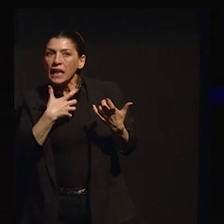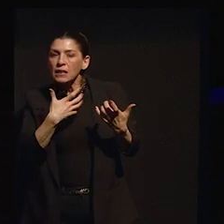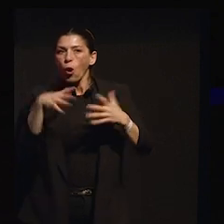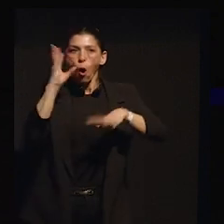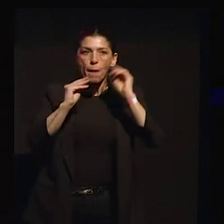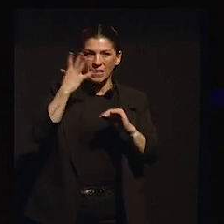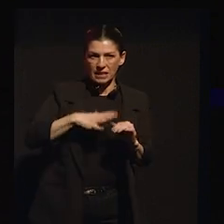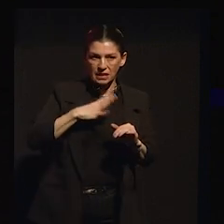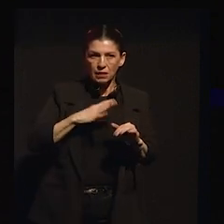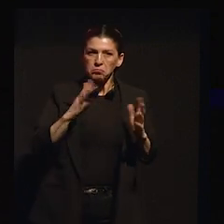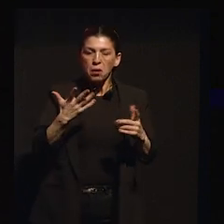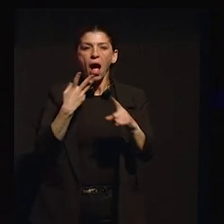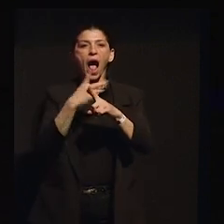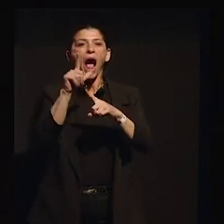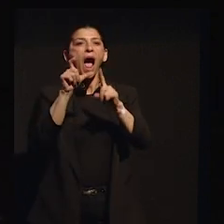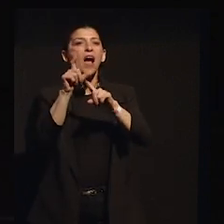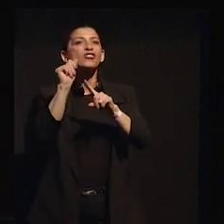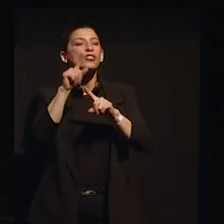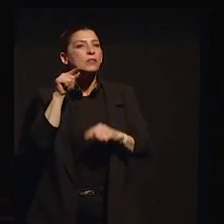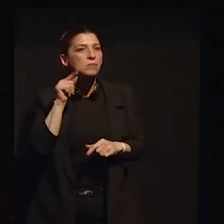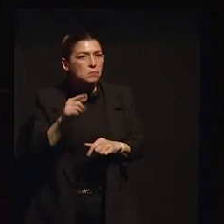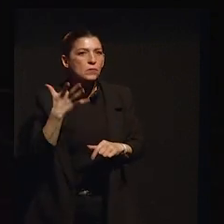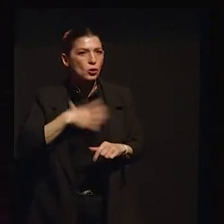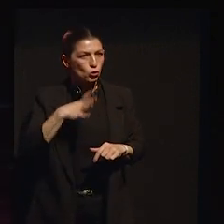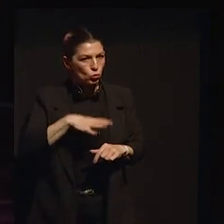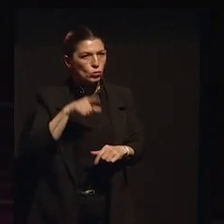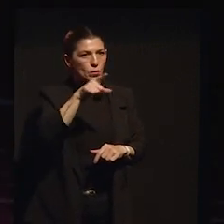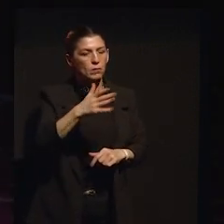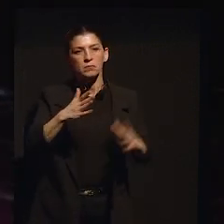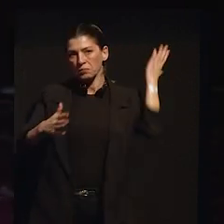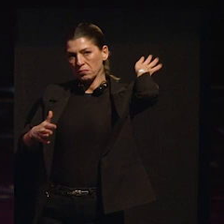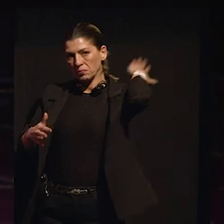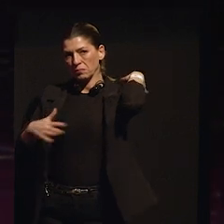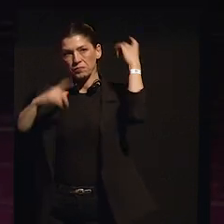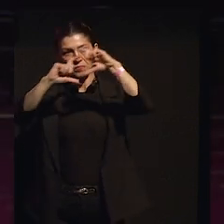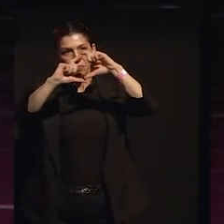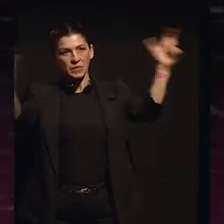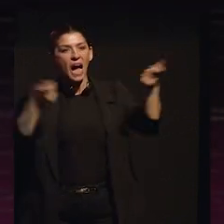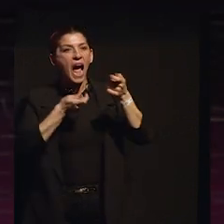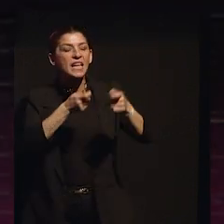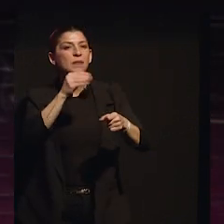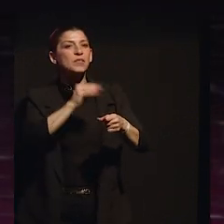We call them bicycle ambassadors. Chain Breaking Women bicycle ambassadors... On my back, you can see women teaching other women how to cycle